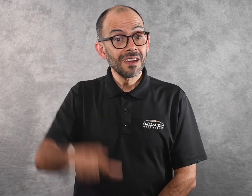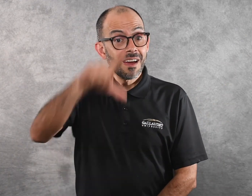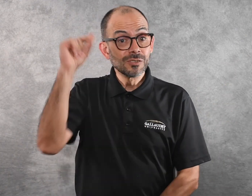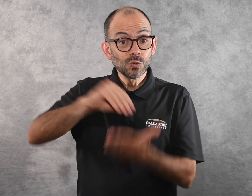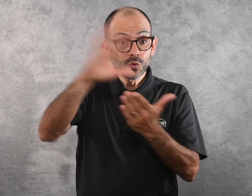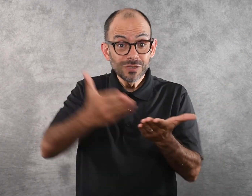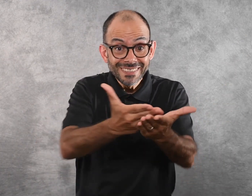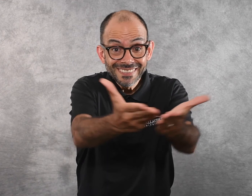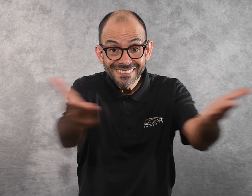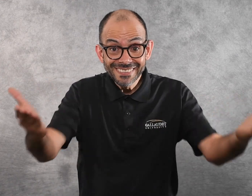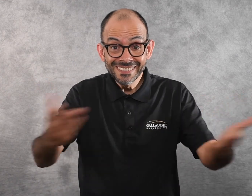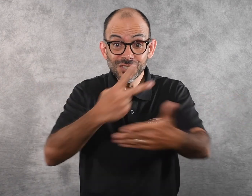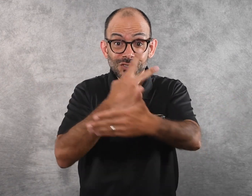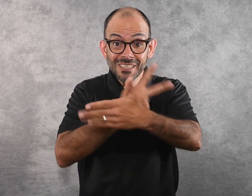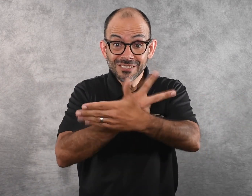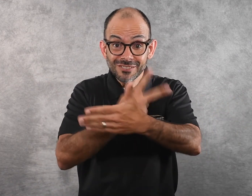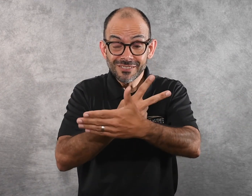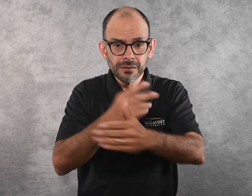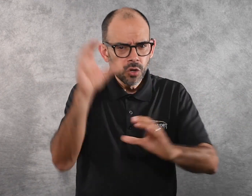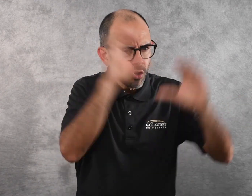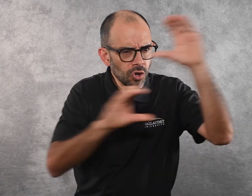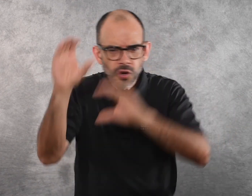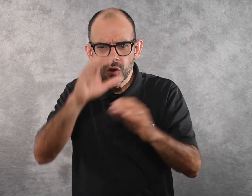Gallaudet students and recent graduates who are looking